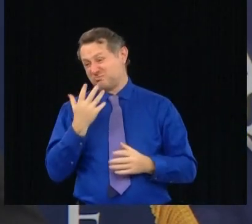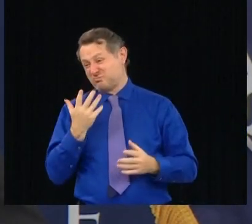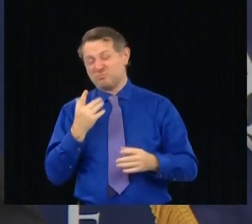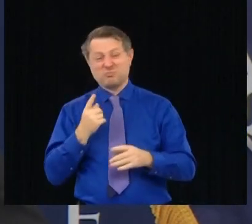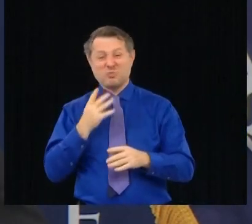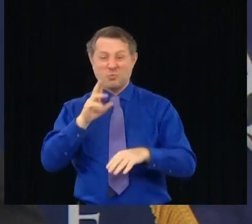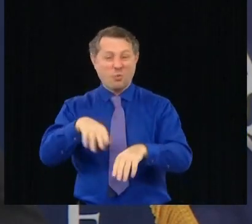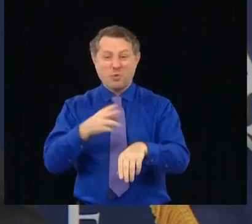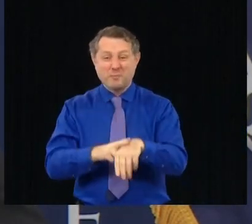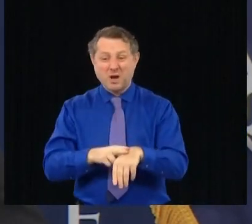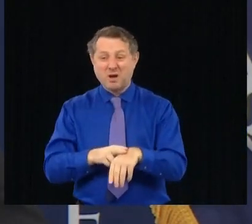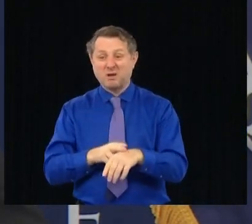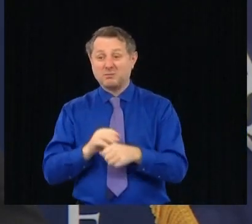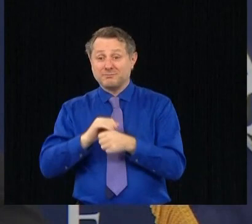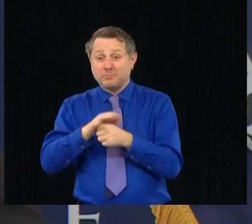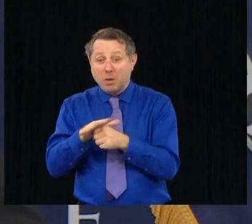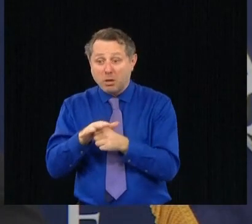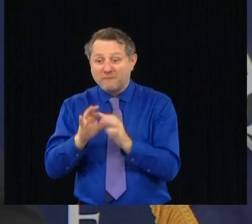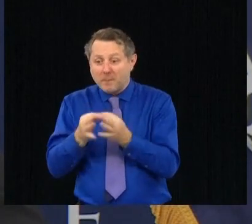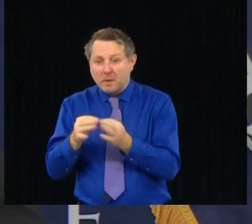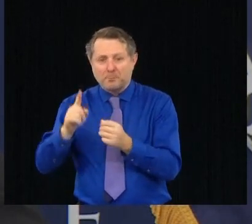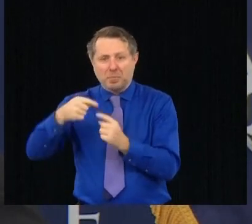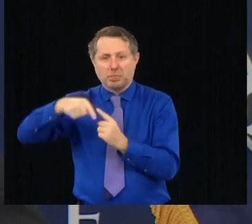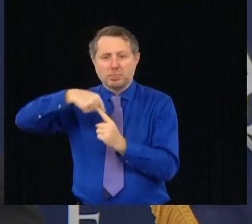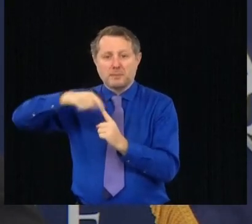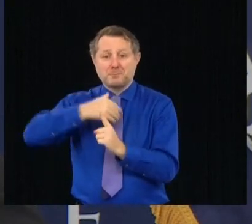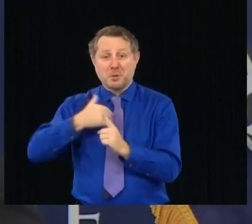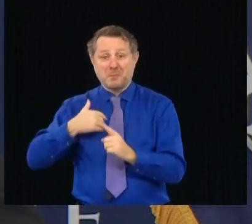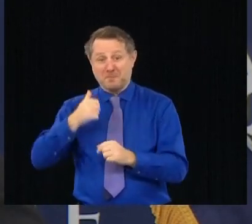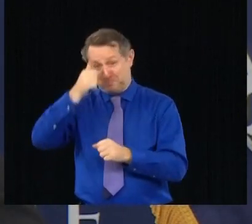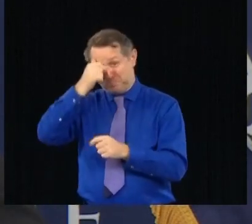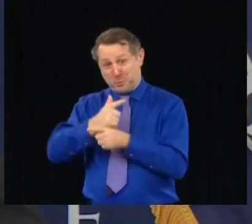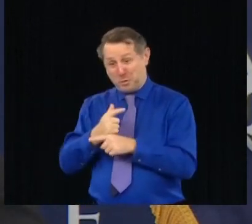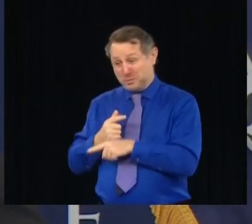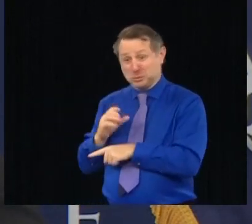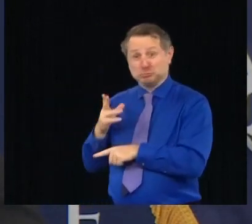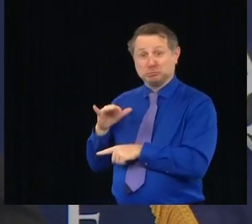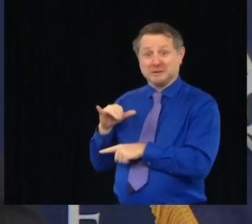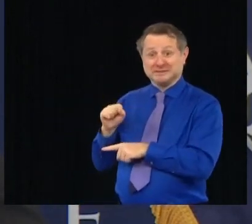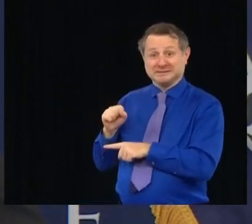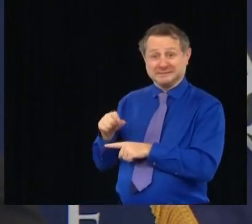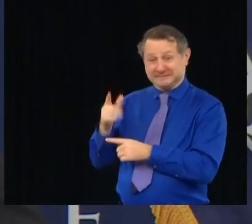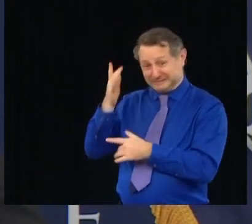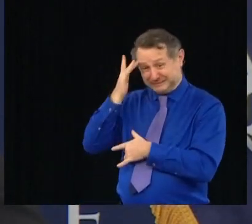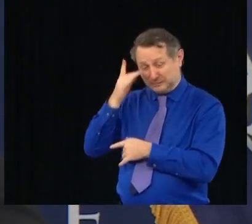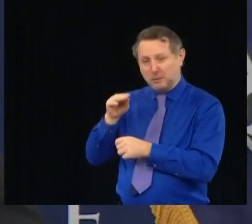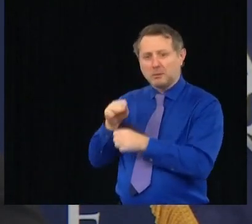UNUSUAL TO GO THROUGH A FAMILY.